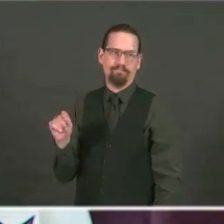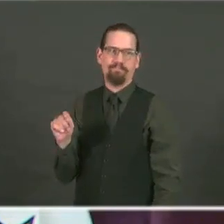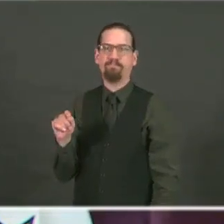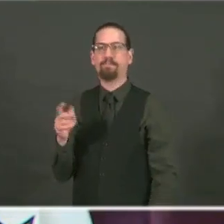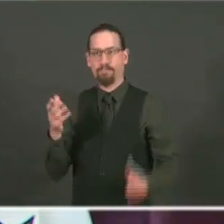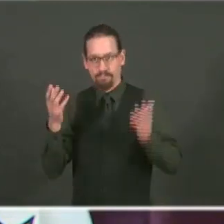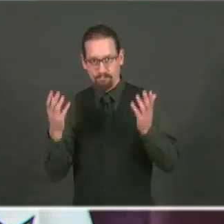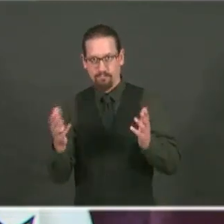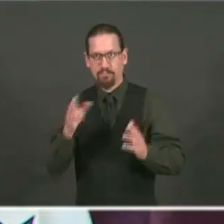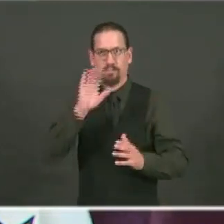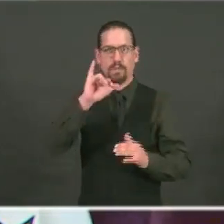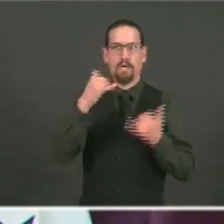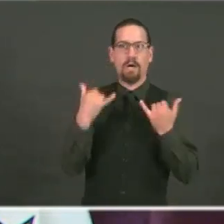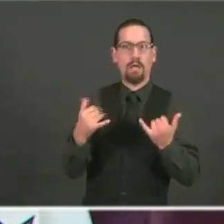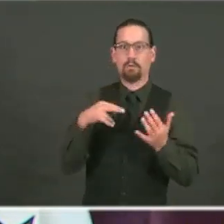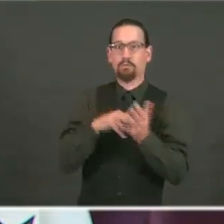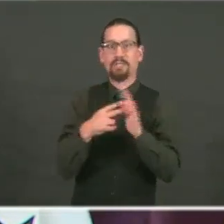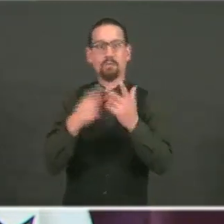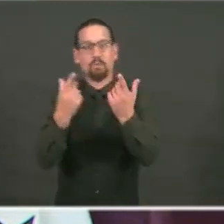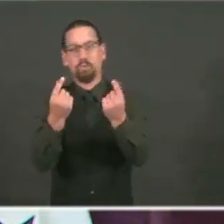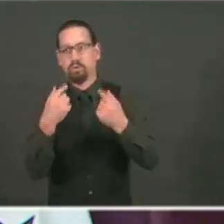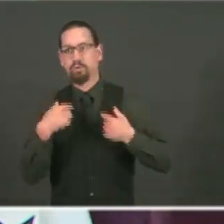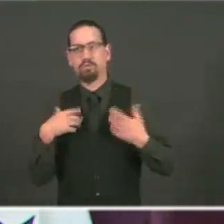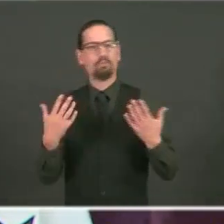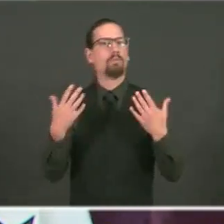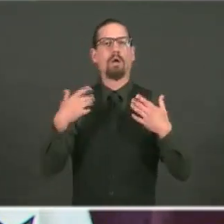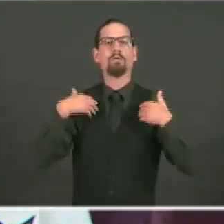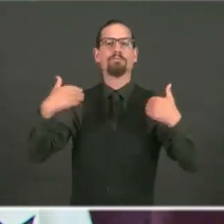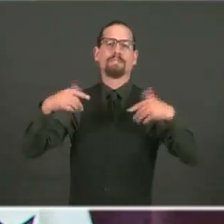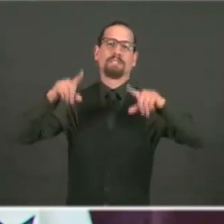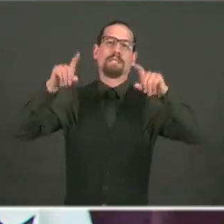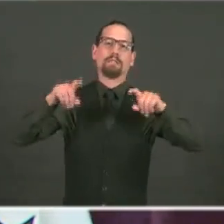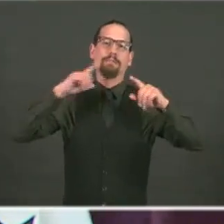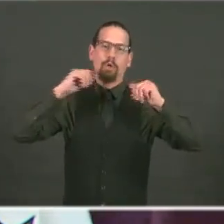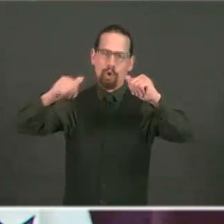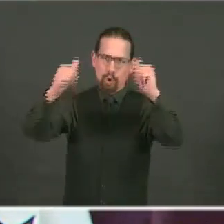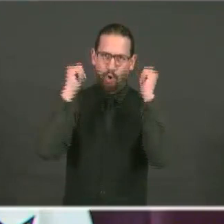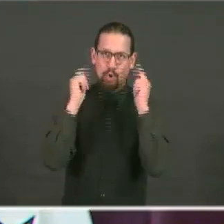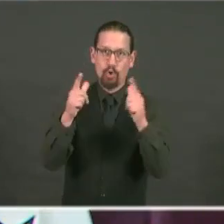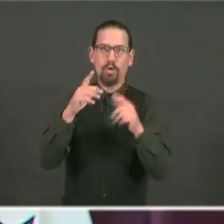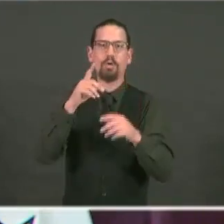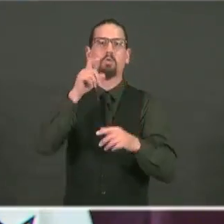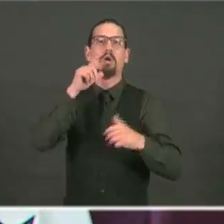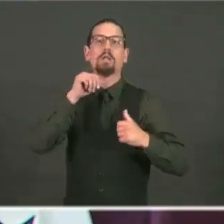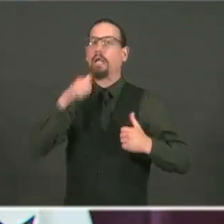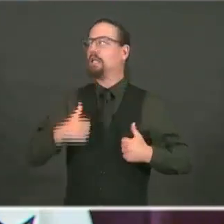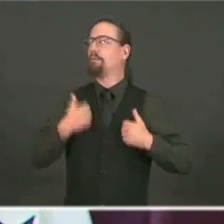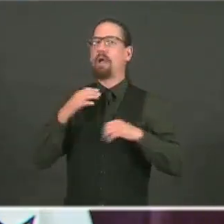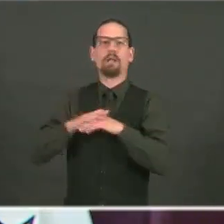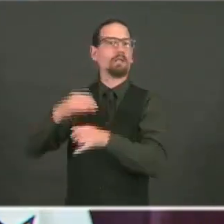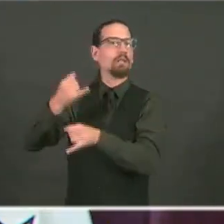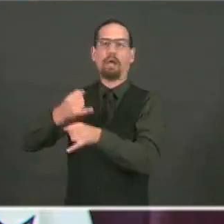MADE THE DECISION TO IMMEDIATELY TEST ALL OFF-CAMPUS STUDENTS WHICH WAS 1100 ADDITIONAL